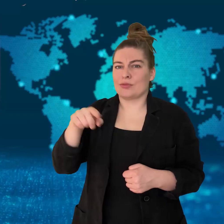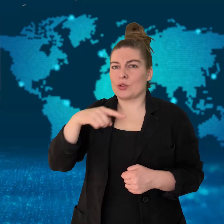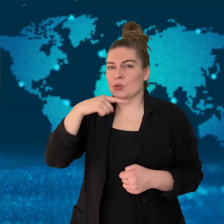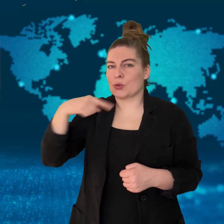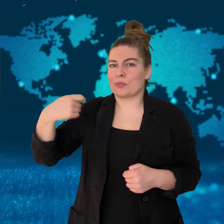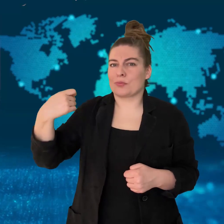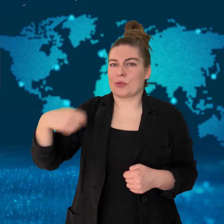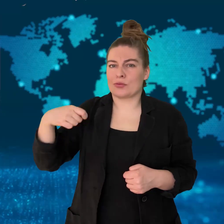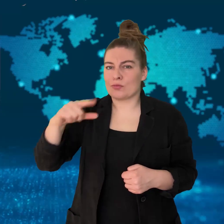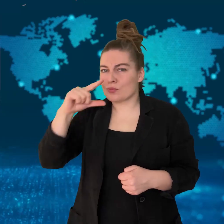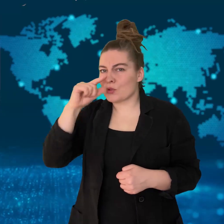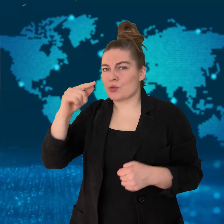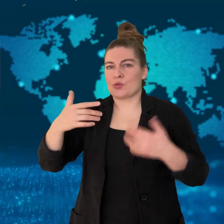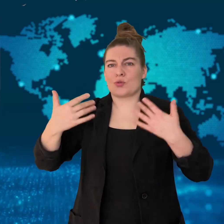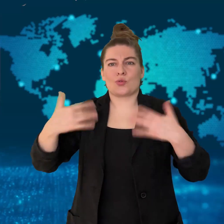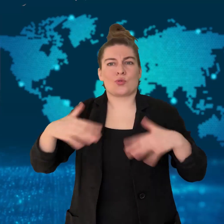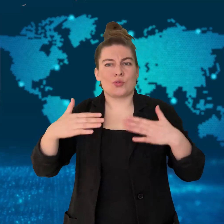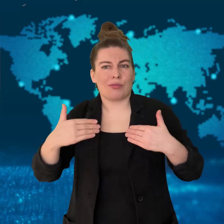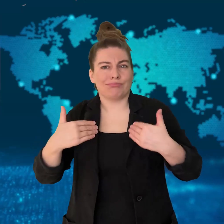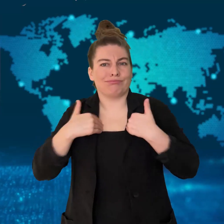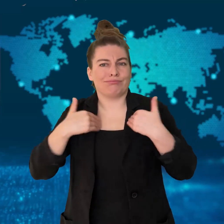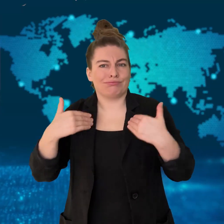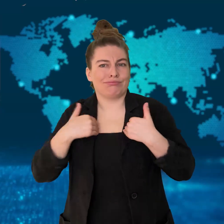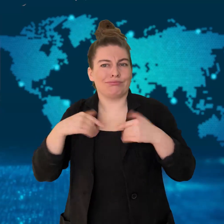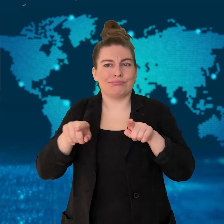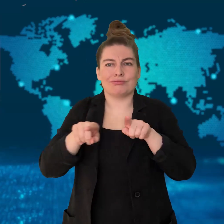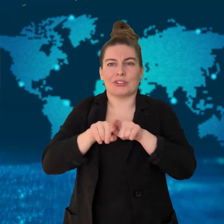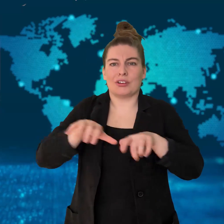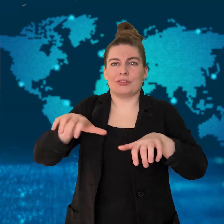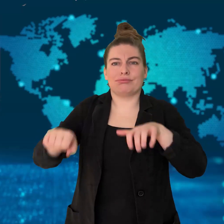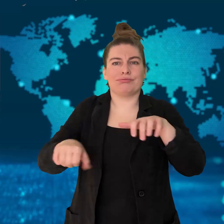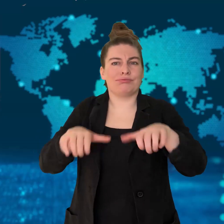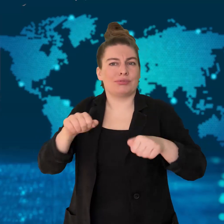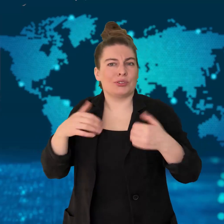called Russian President Putin an "imperialist"